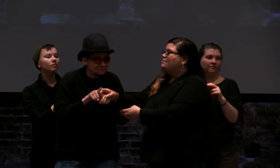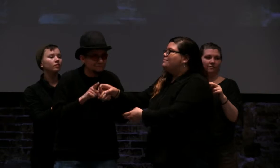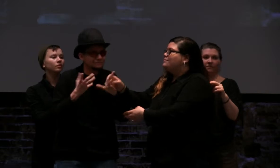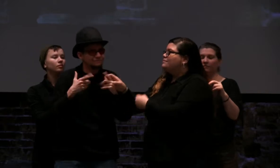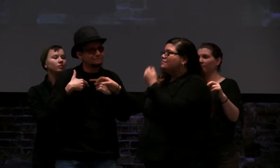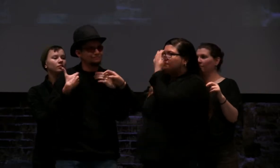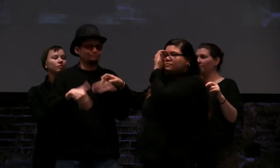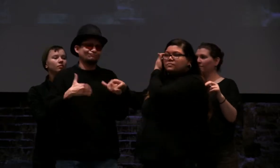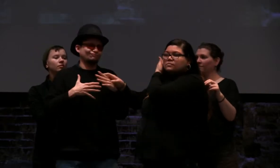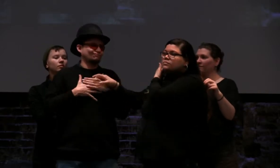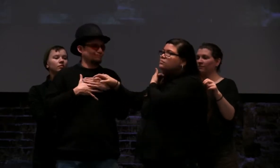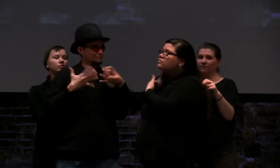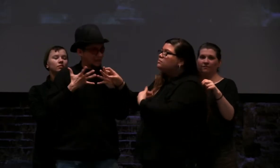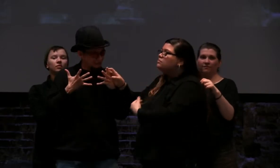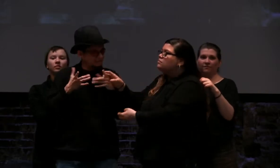going forward after you leave here today.